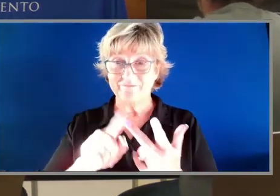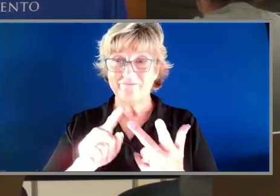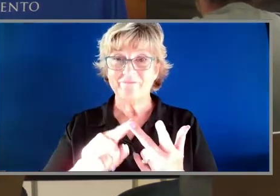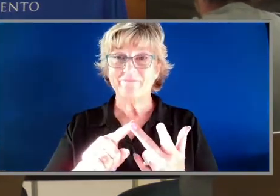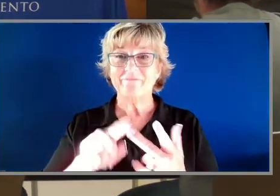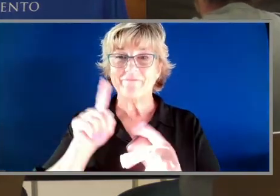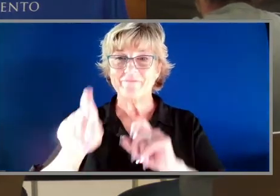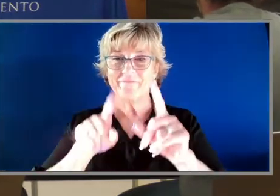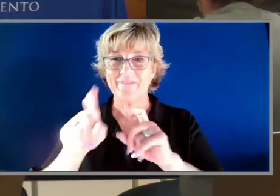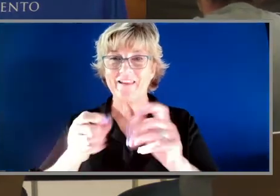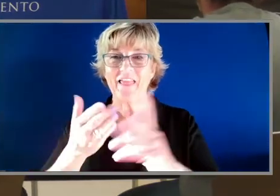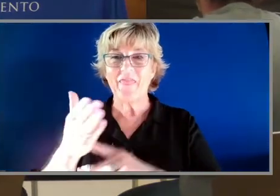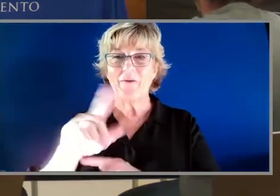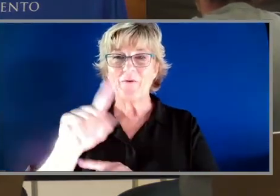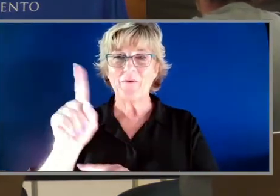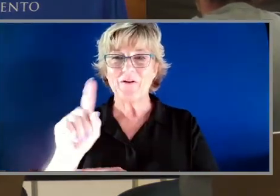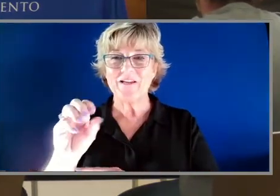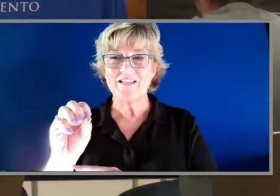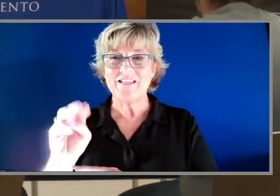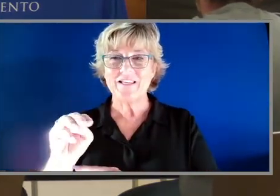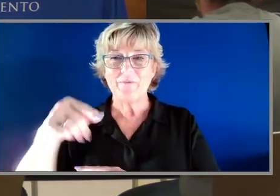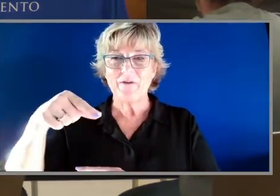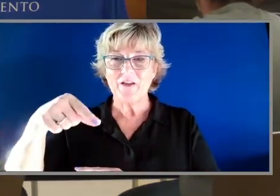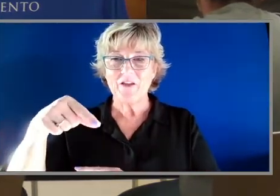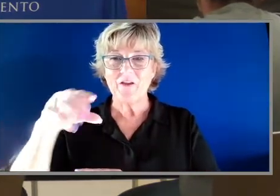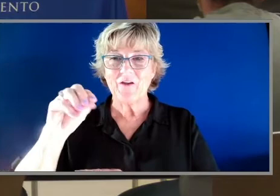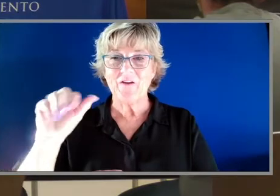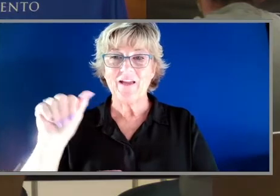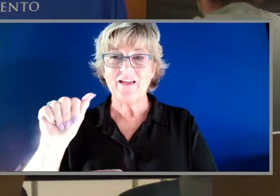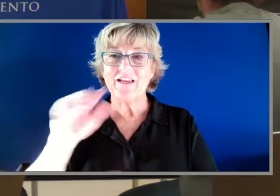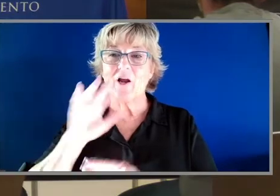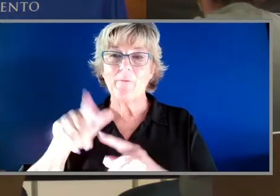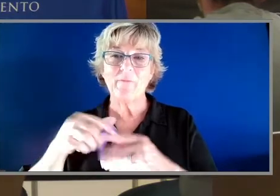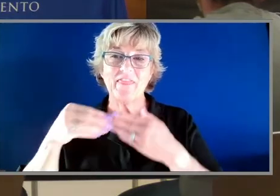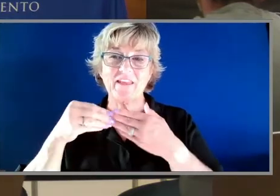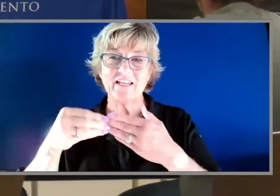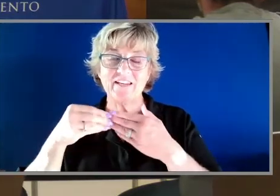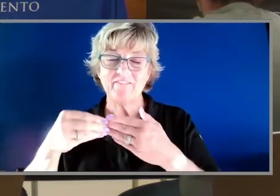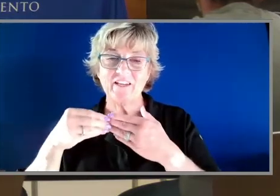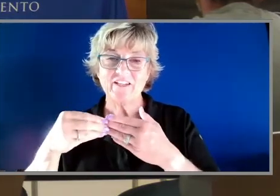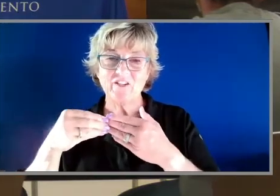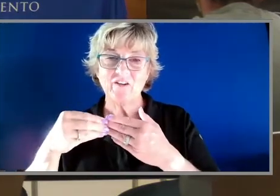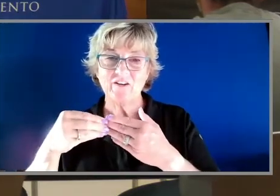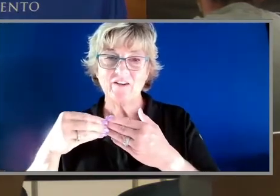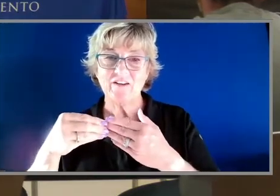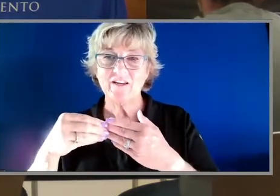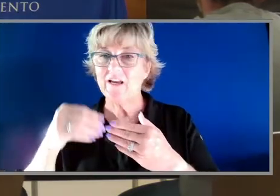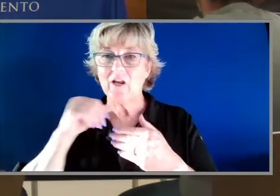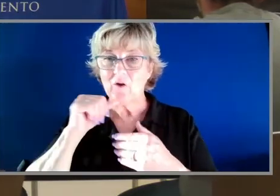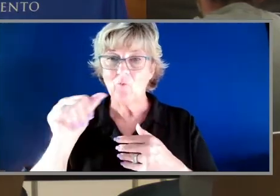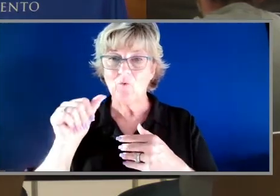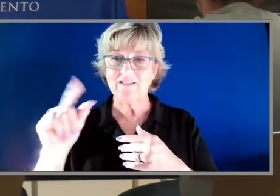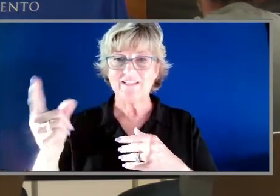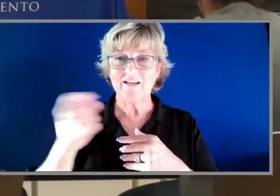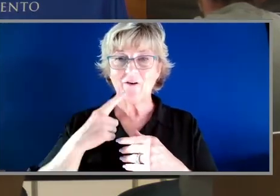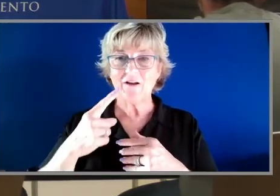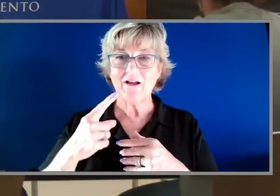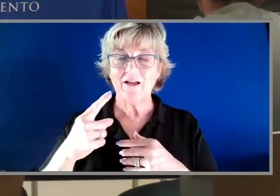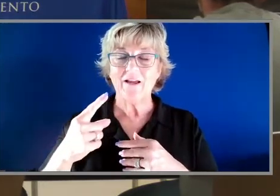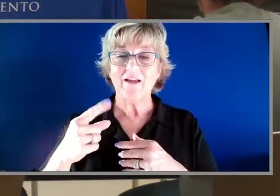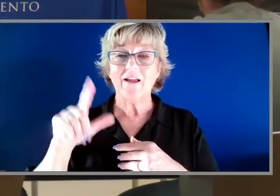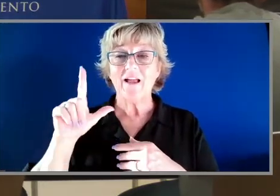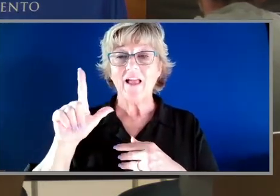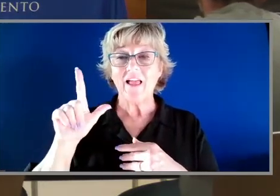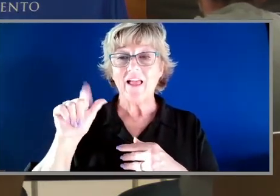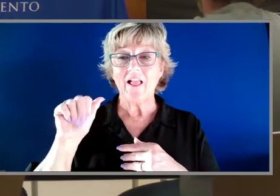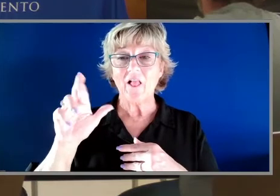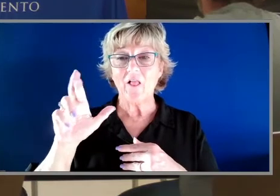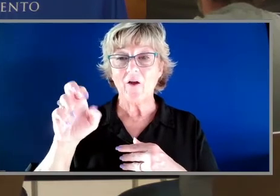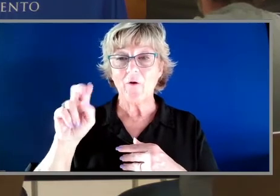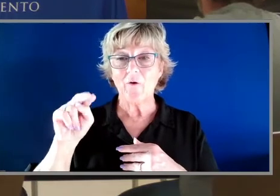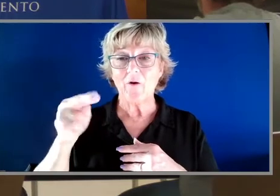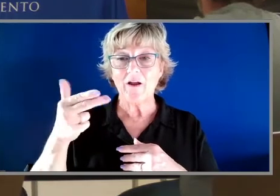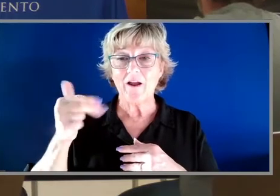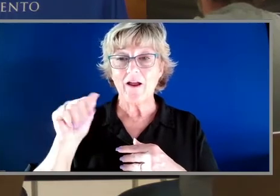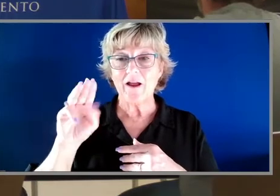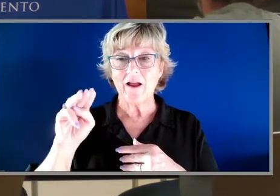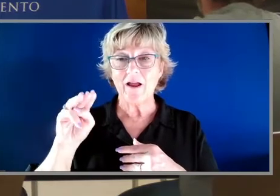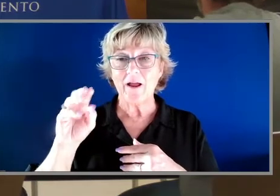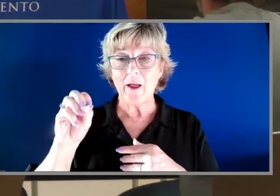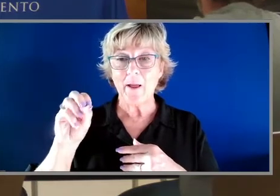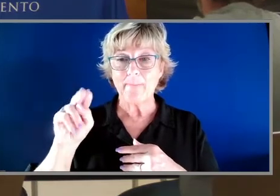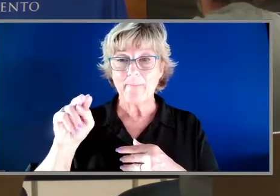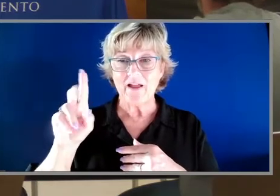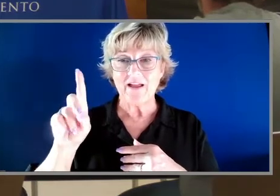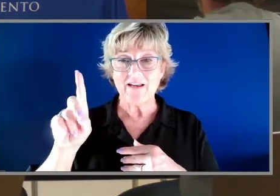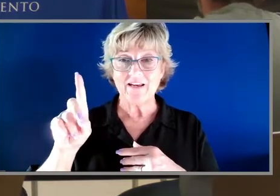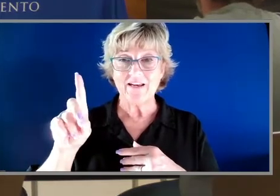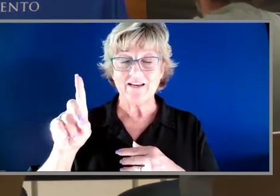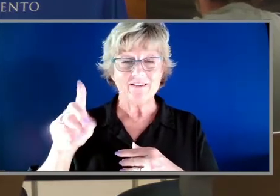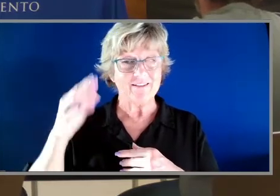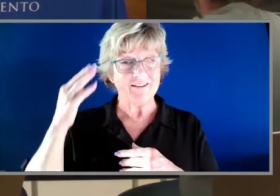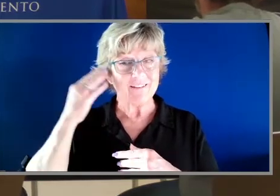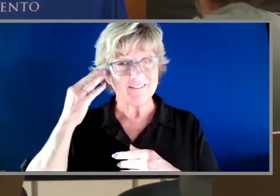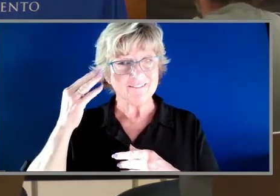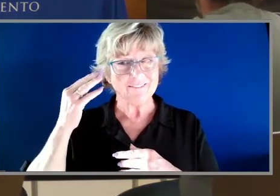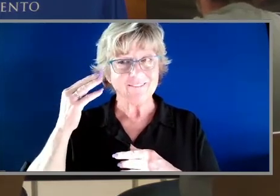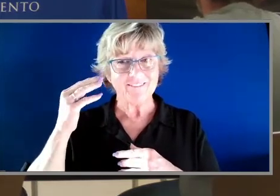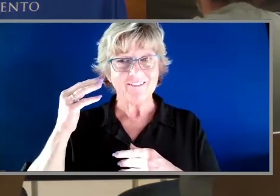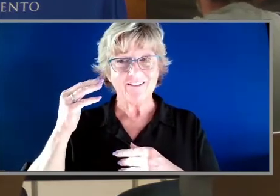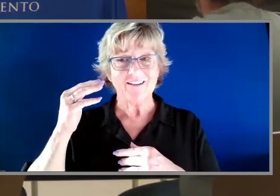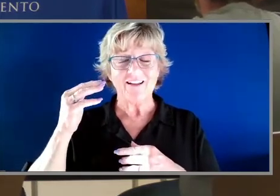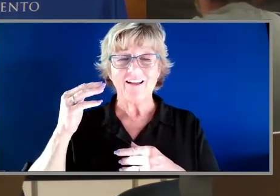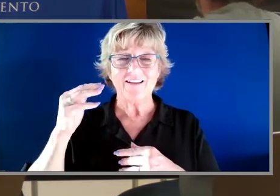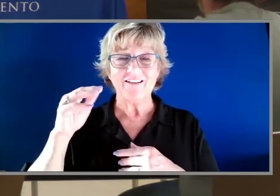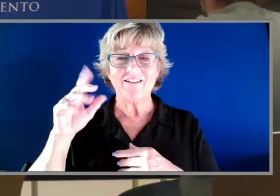Studio: We do have some that have submitted comments and questions through the zoom Q amp a a kind of just talking about